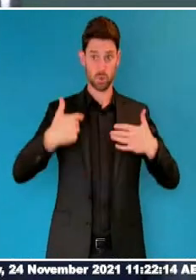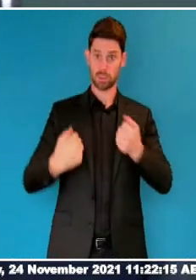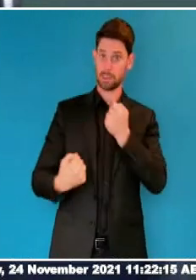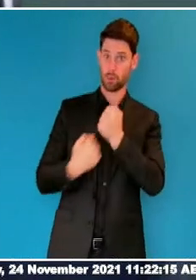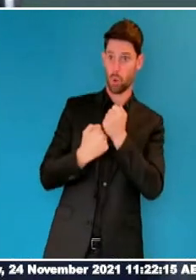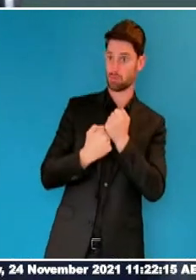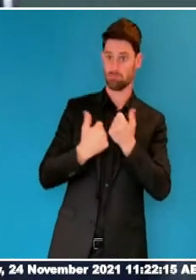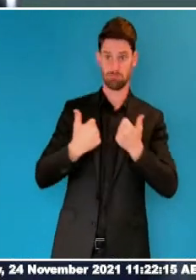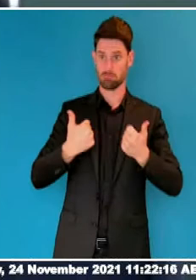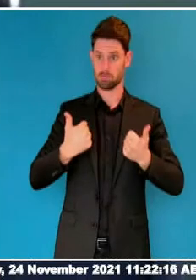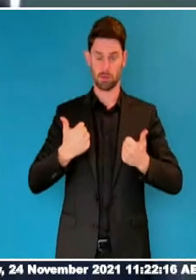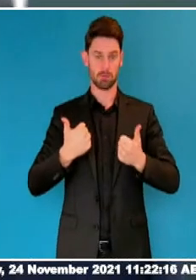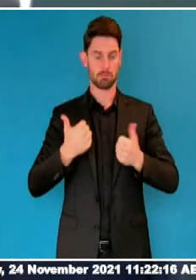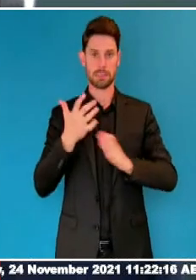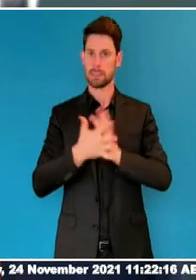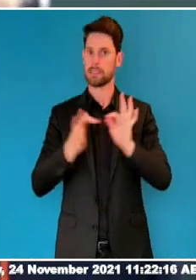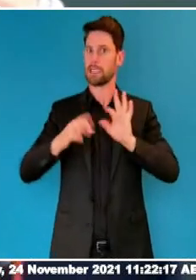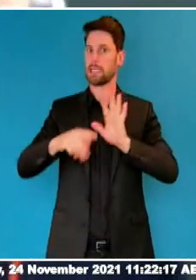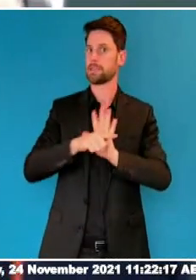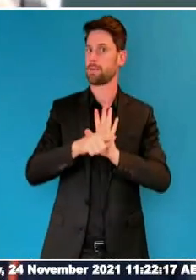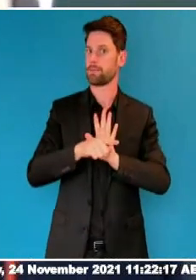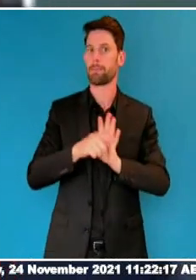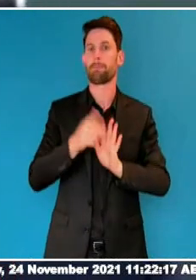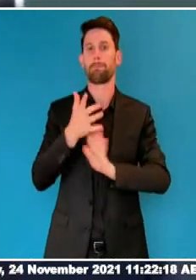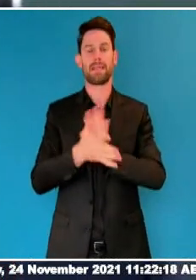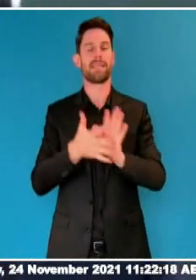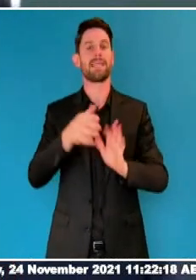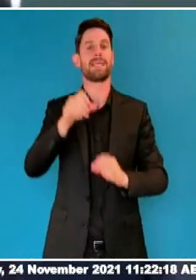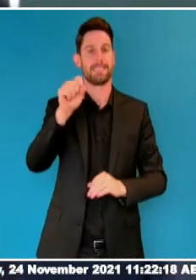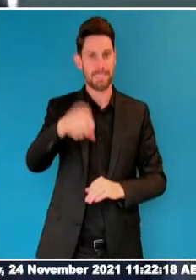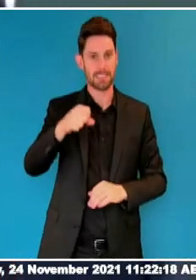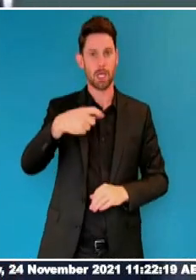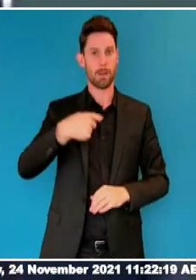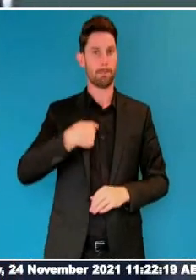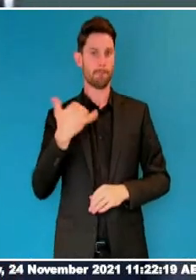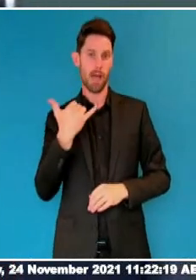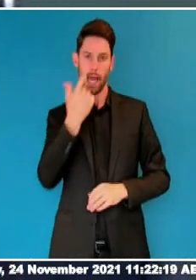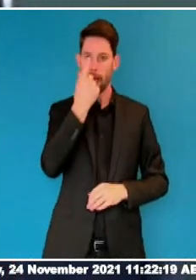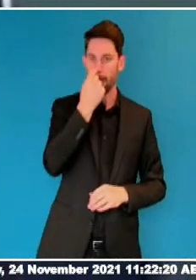So, you know, yes, of course we could reflect on some of those questions and